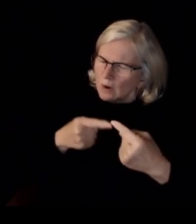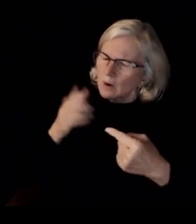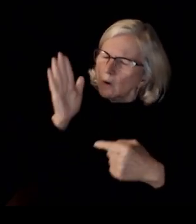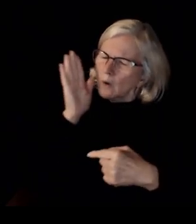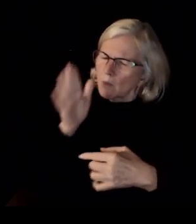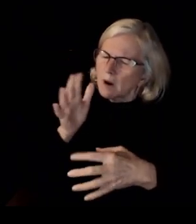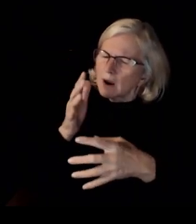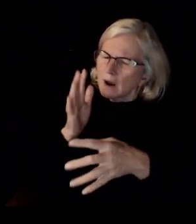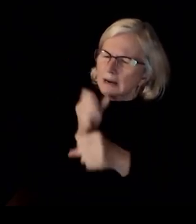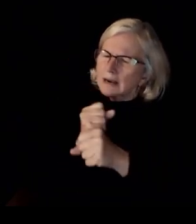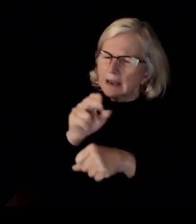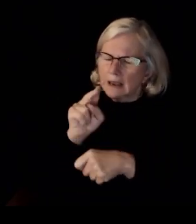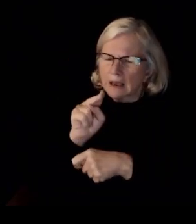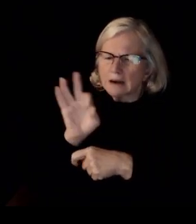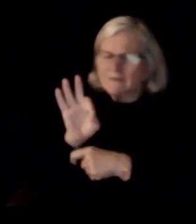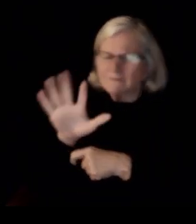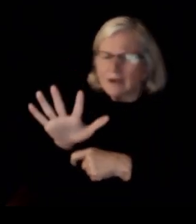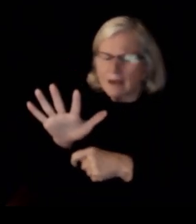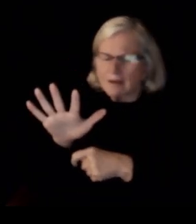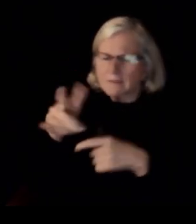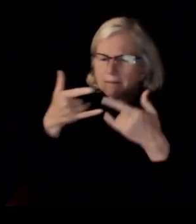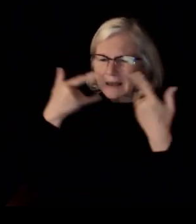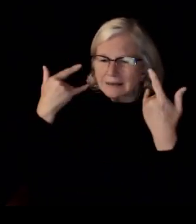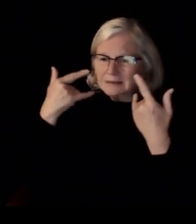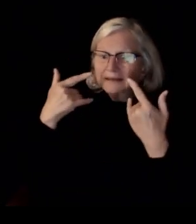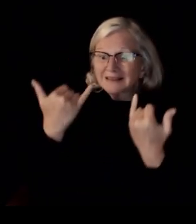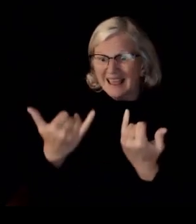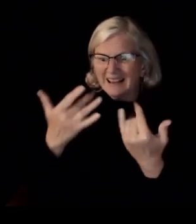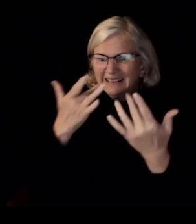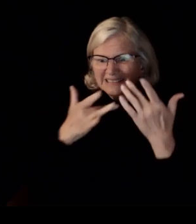that those masks don't come to fruition. By doing that we feel like we're creating our